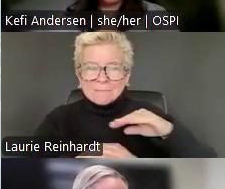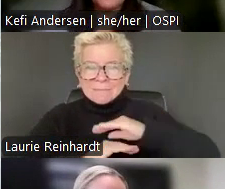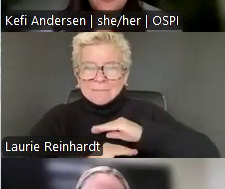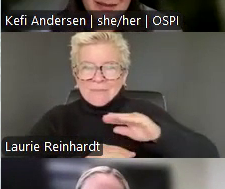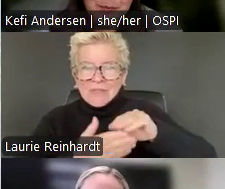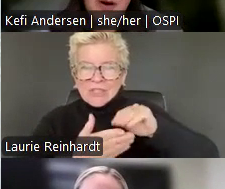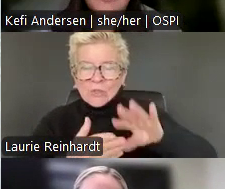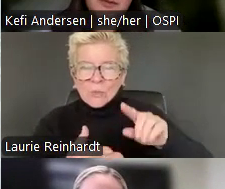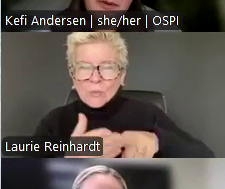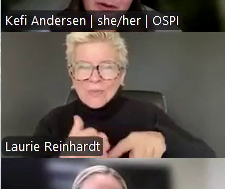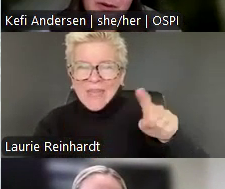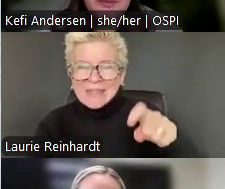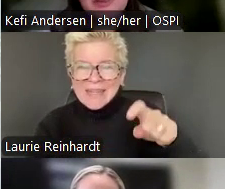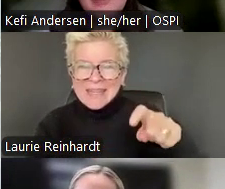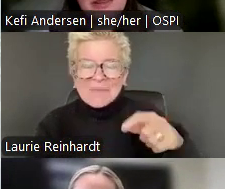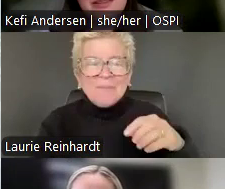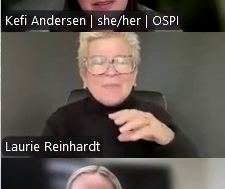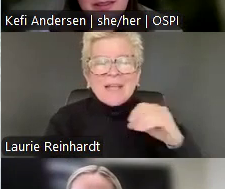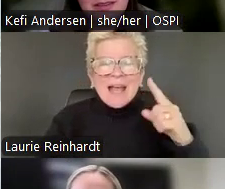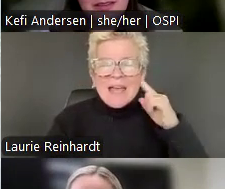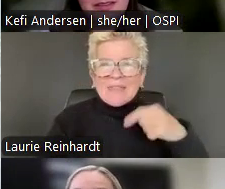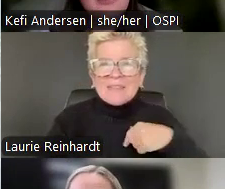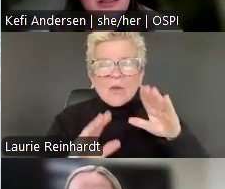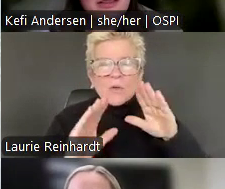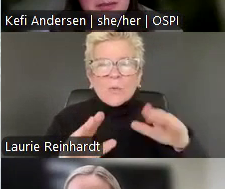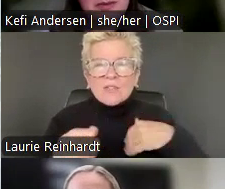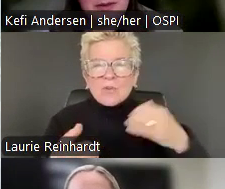such a great idea to partner with your special education teachers and just to learn some of